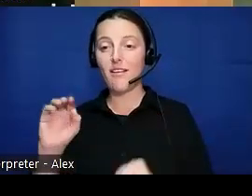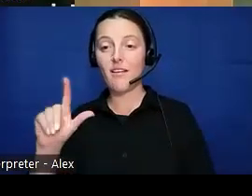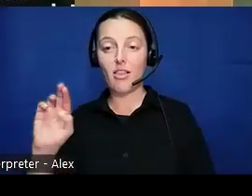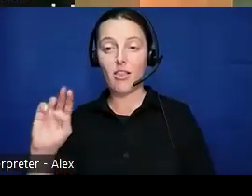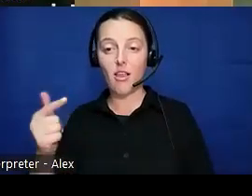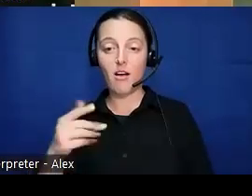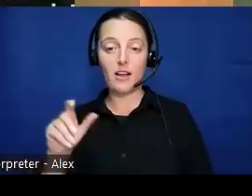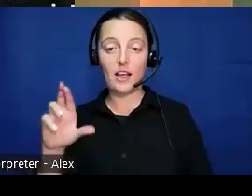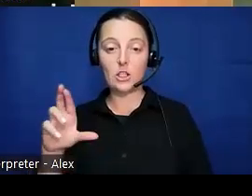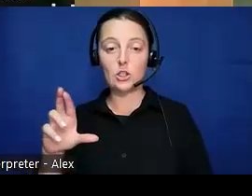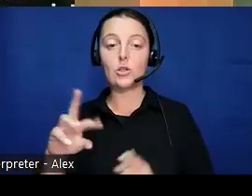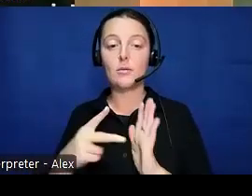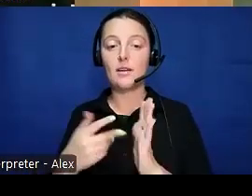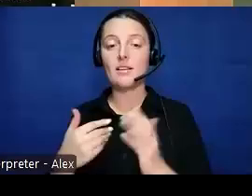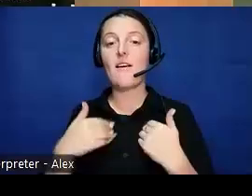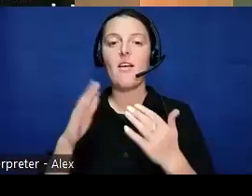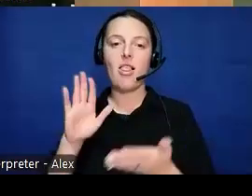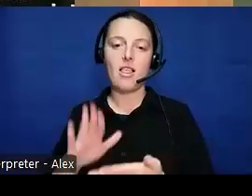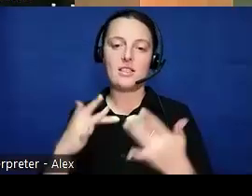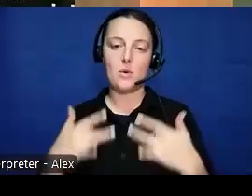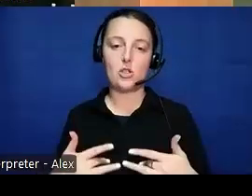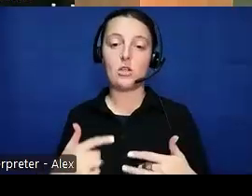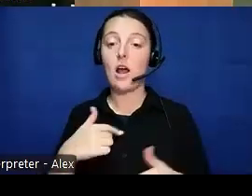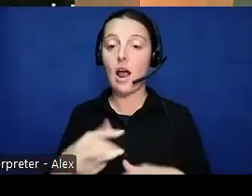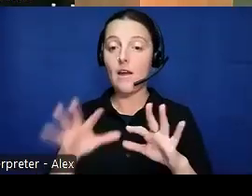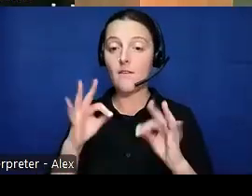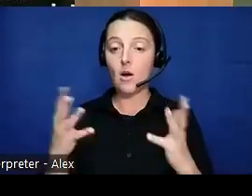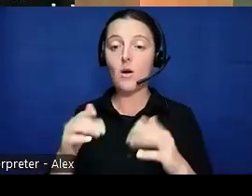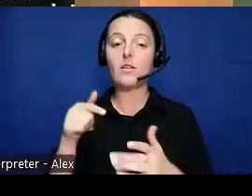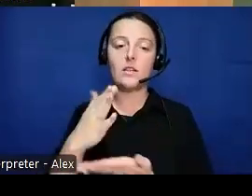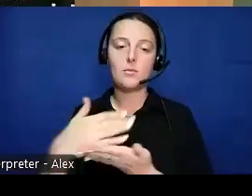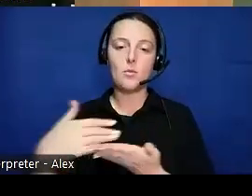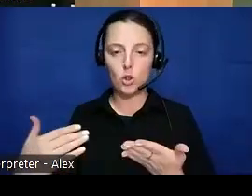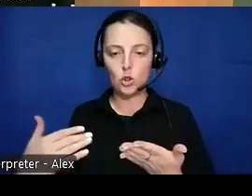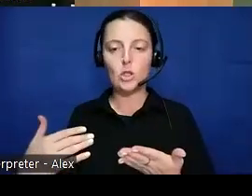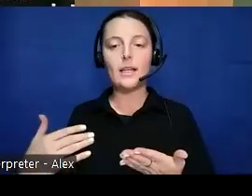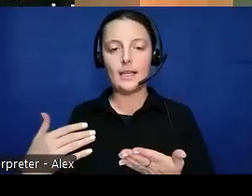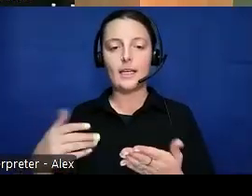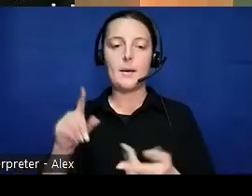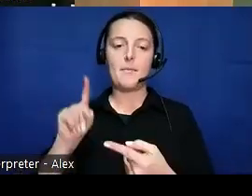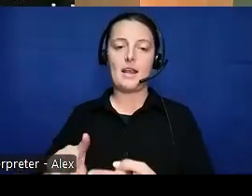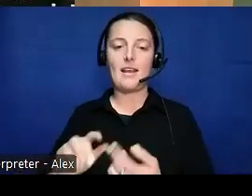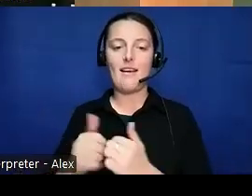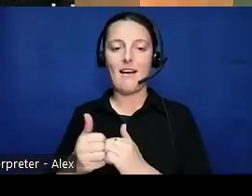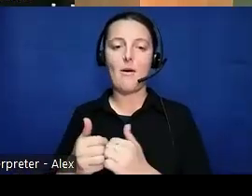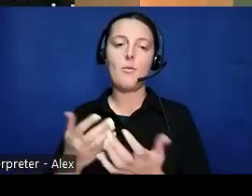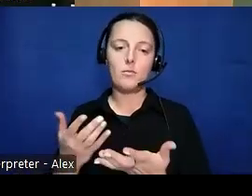inflammation. And that's about what I'll say about that. But even more exciting is there's this other